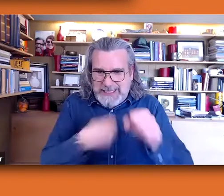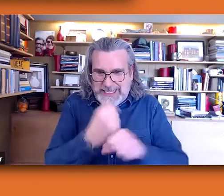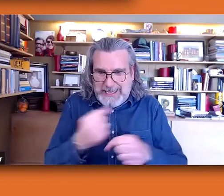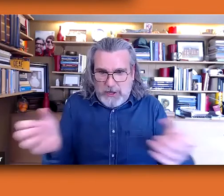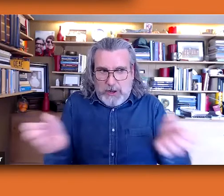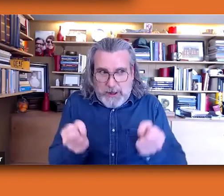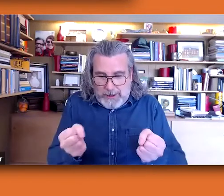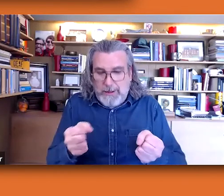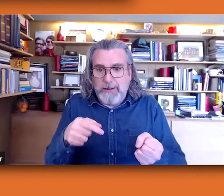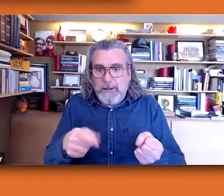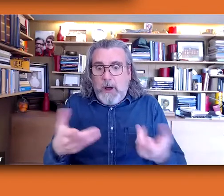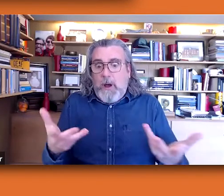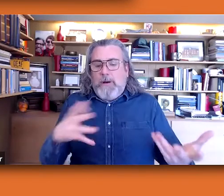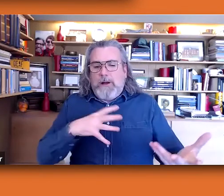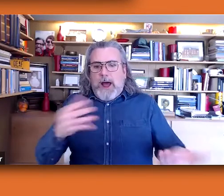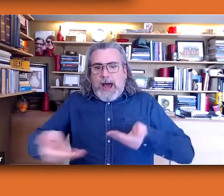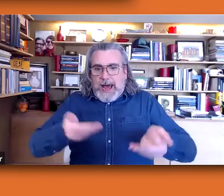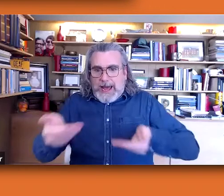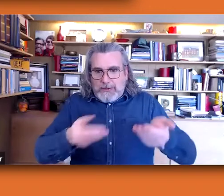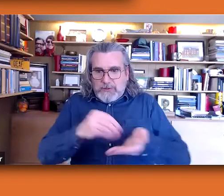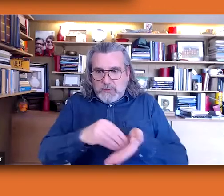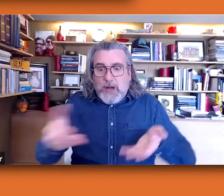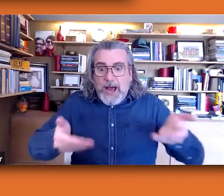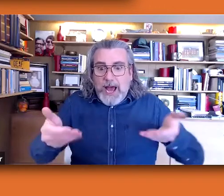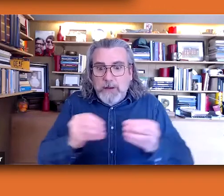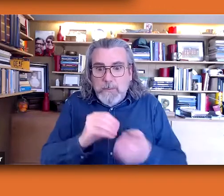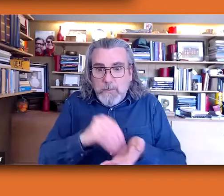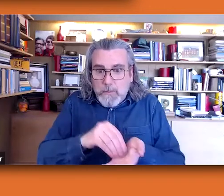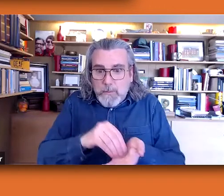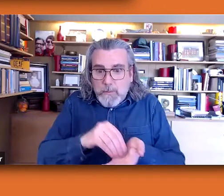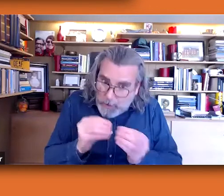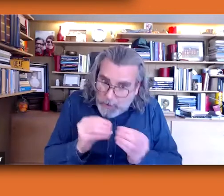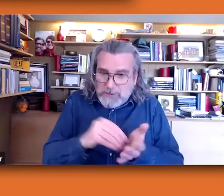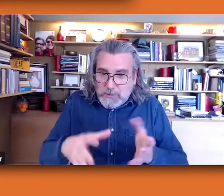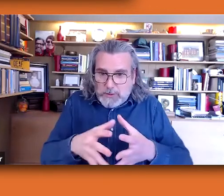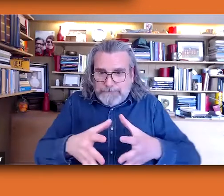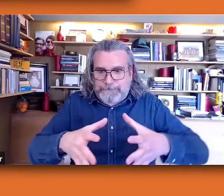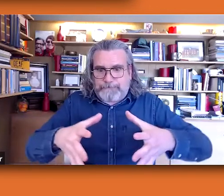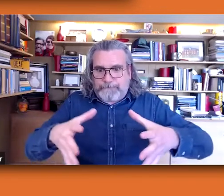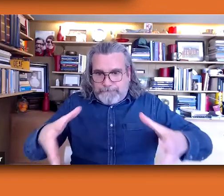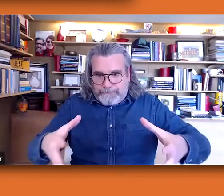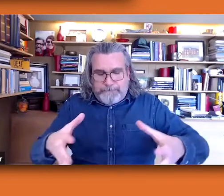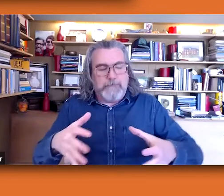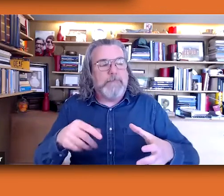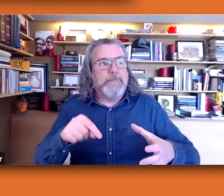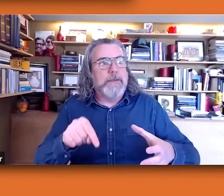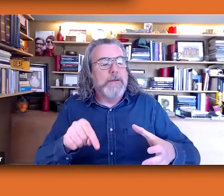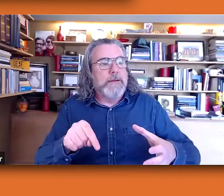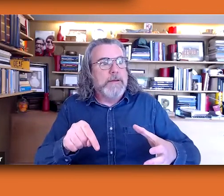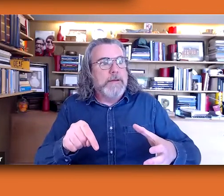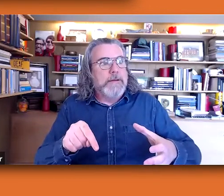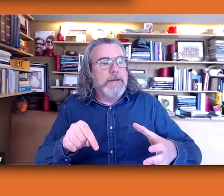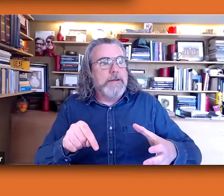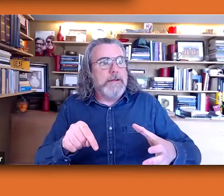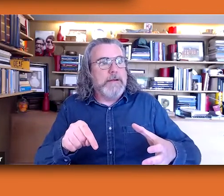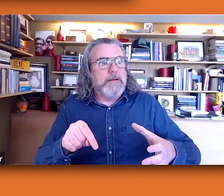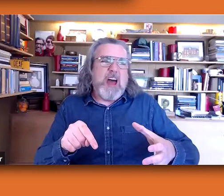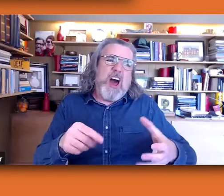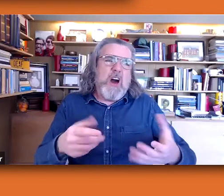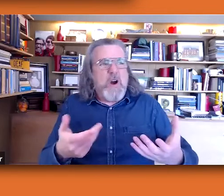We actually received both grants in the same year. So then we were able to hire students and hire more students and grow the Deaf Studies Lab.